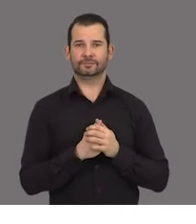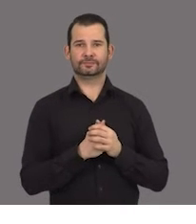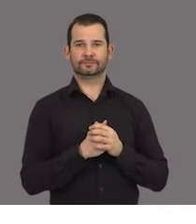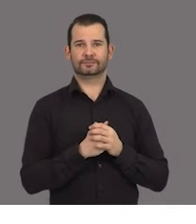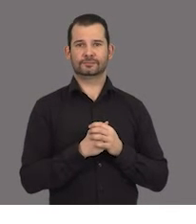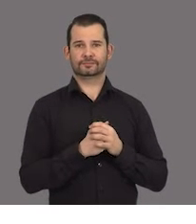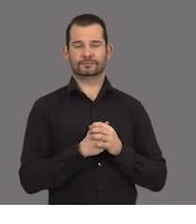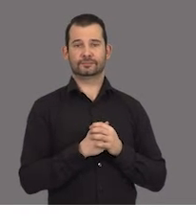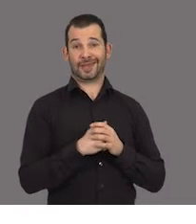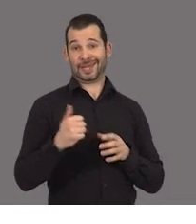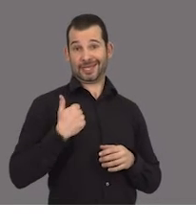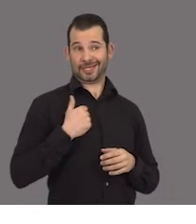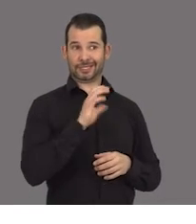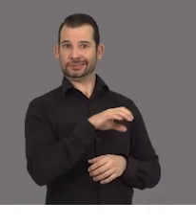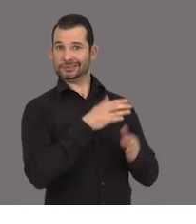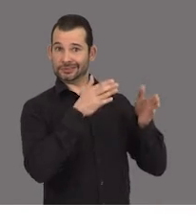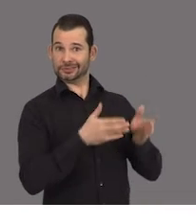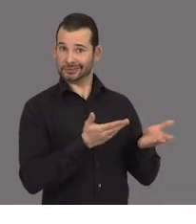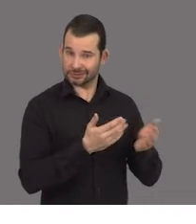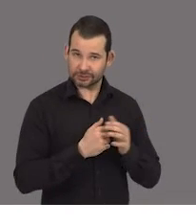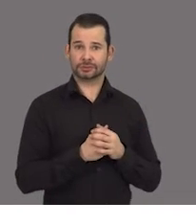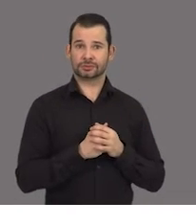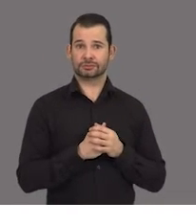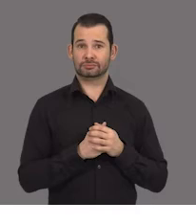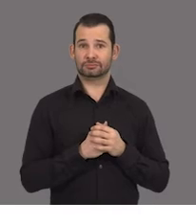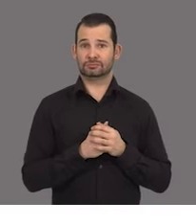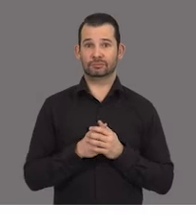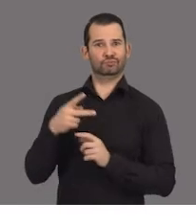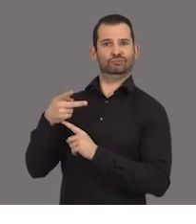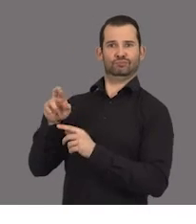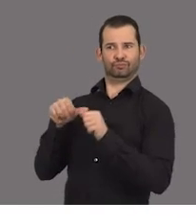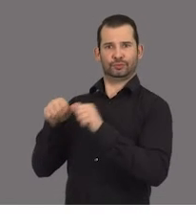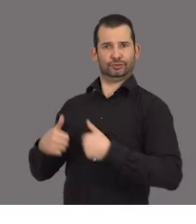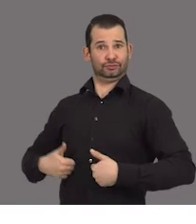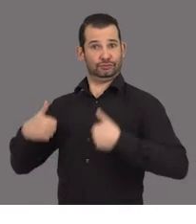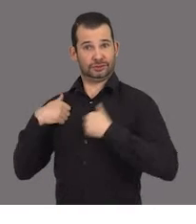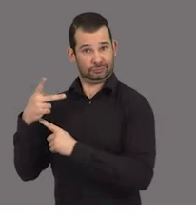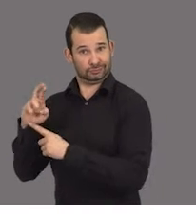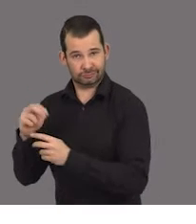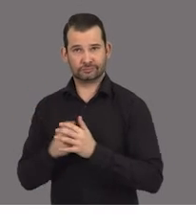a Canadian citizen a permanent resident a protected person